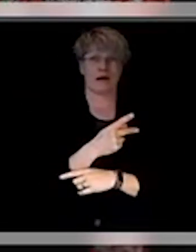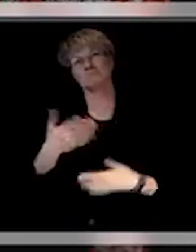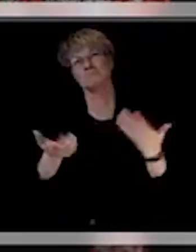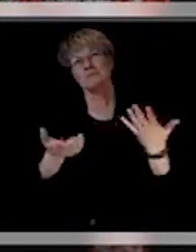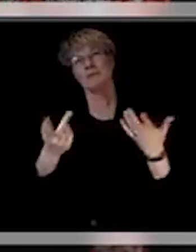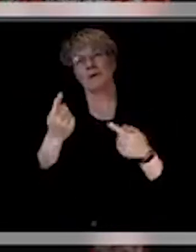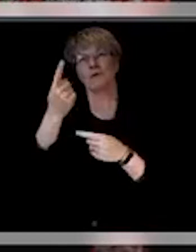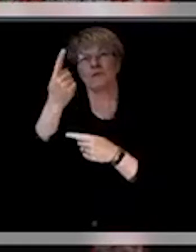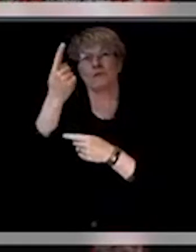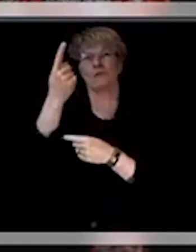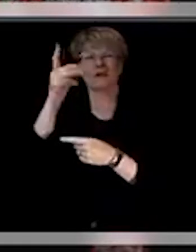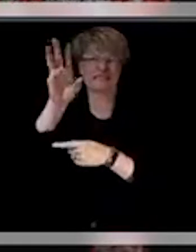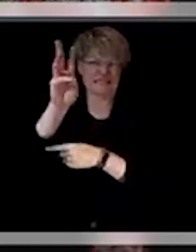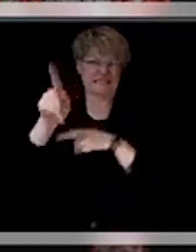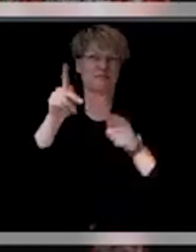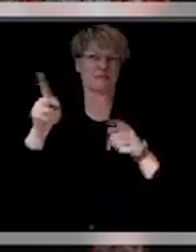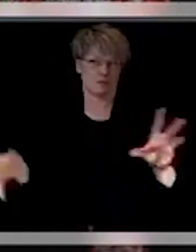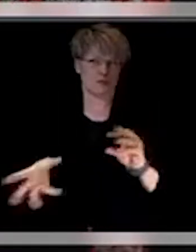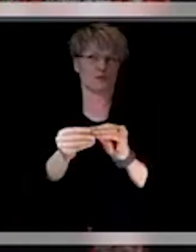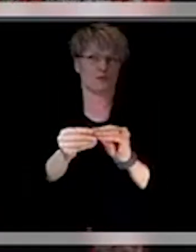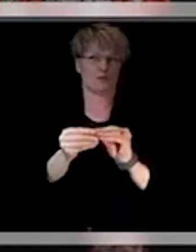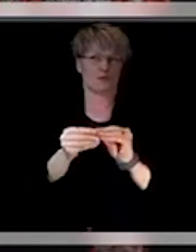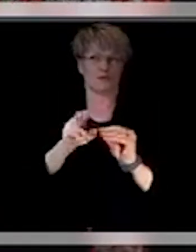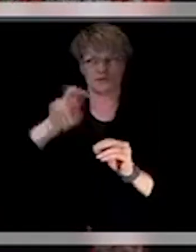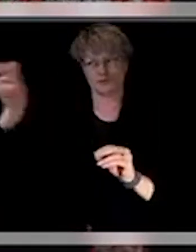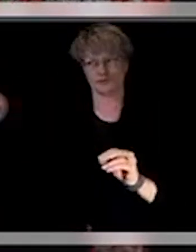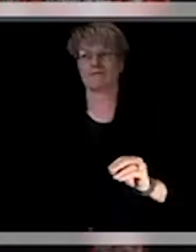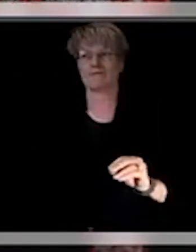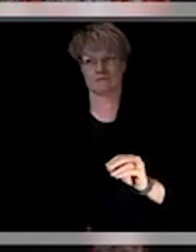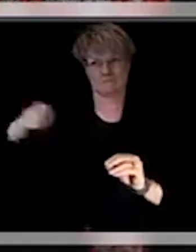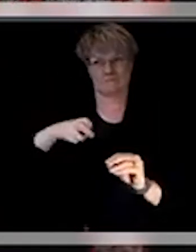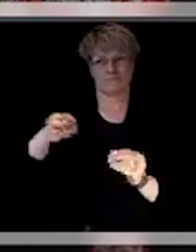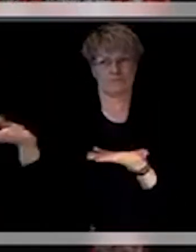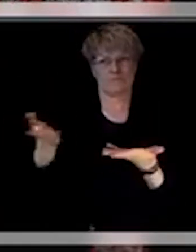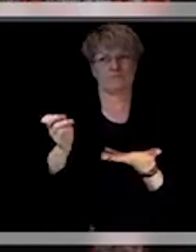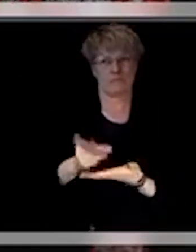had a number of people who are household contacts of cases and that's how they actually acquire